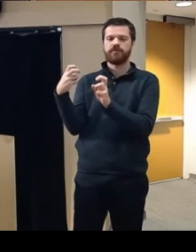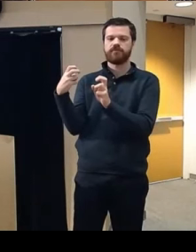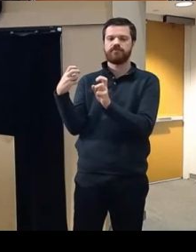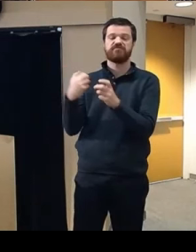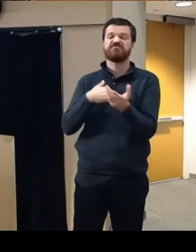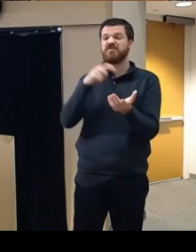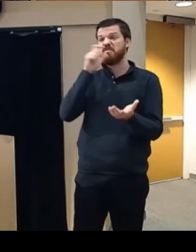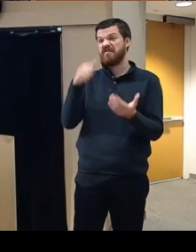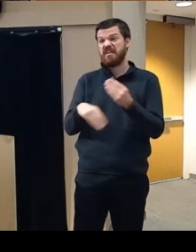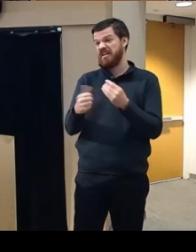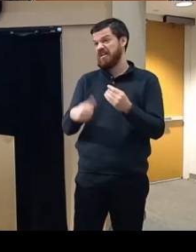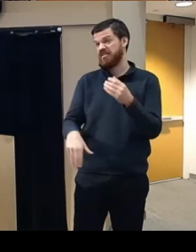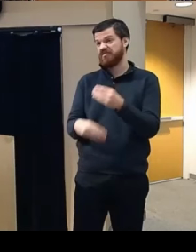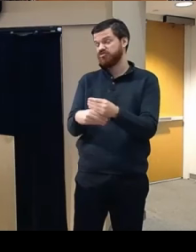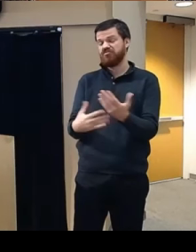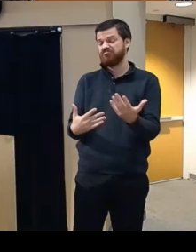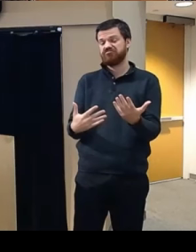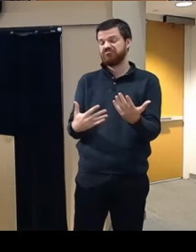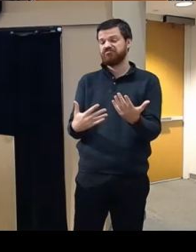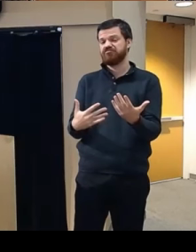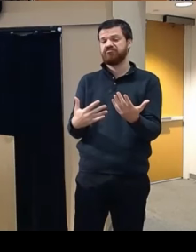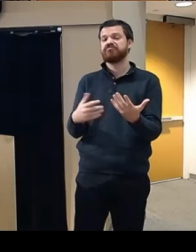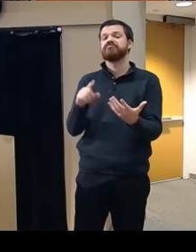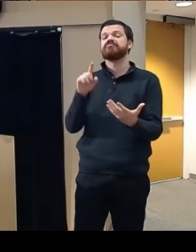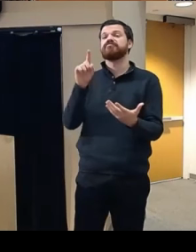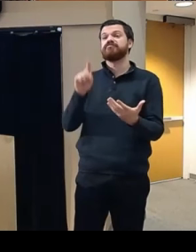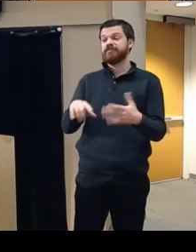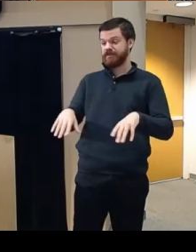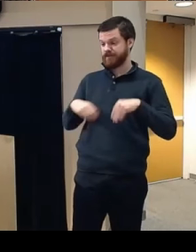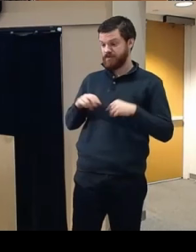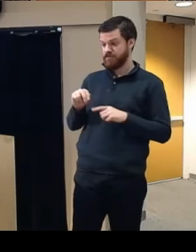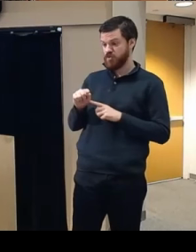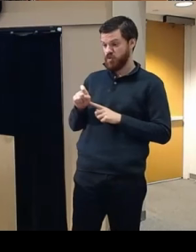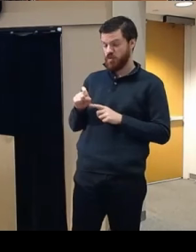need to add anything additional so when I accept this note you can see on the left